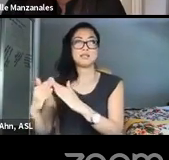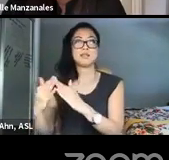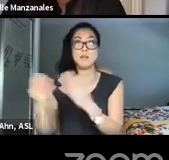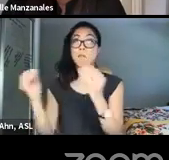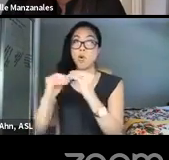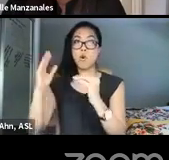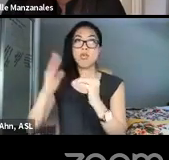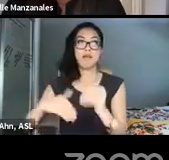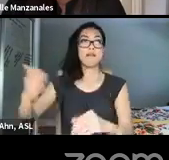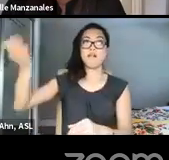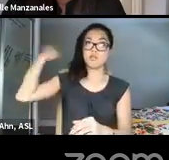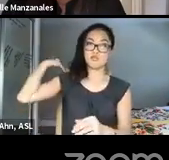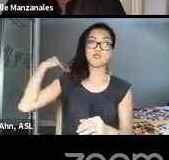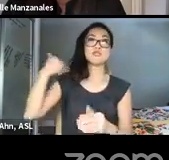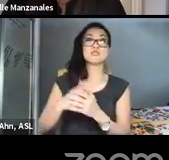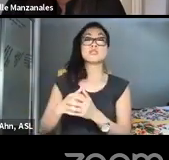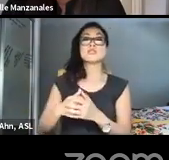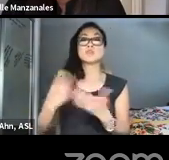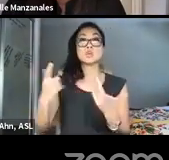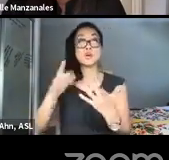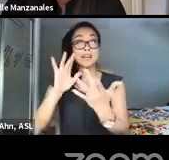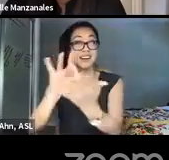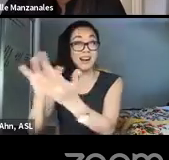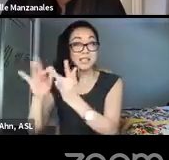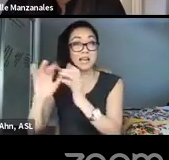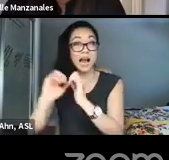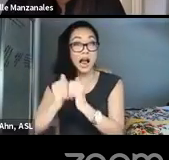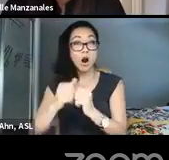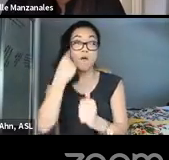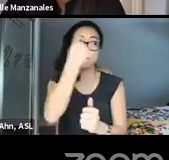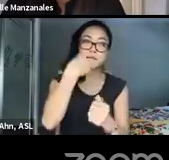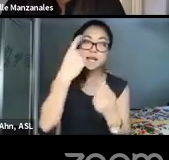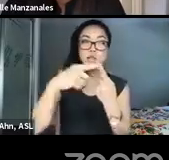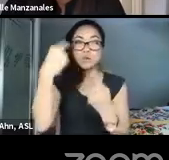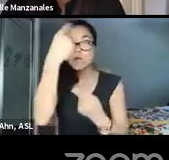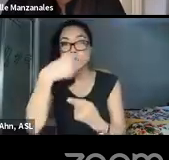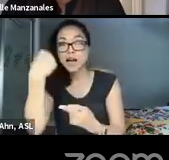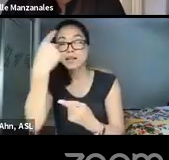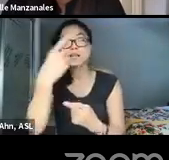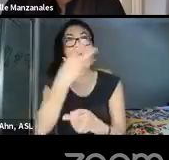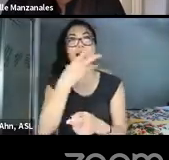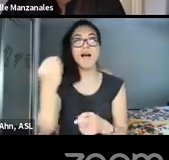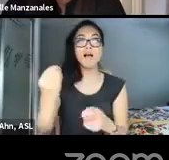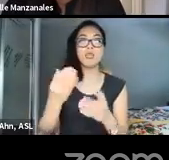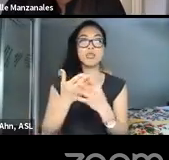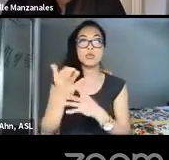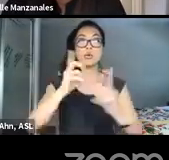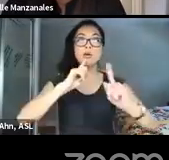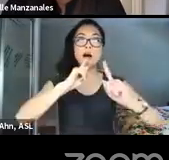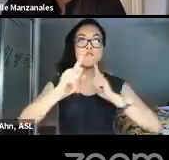conference in New York State and quickly, we pivoted to hosting that in an online sphere,